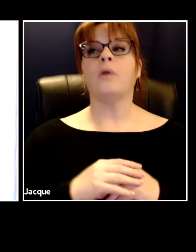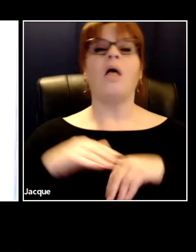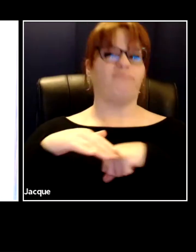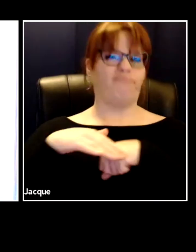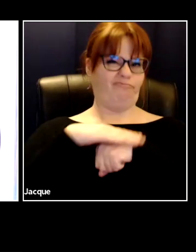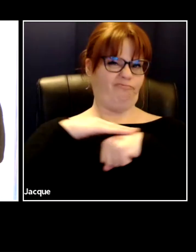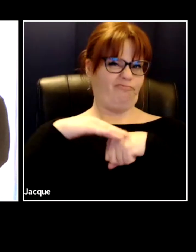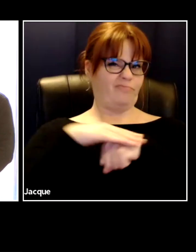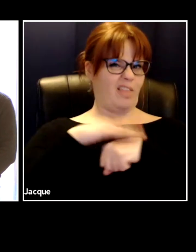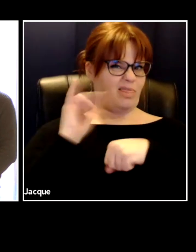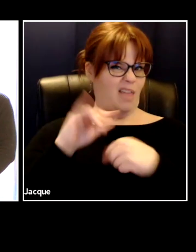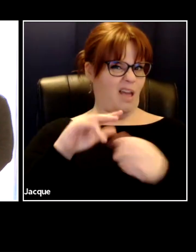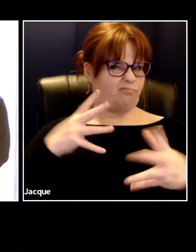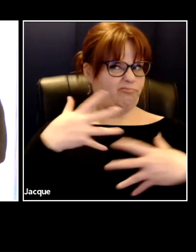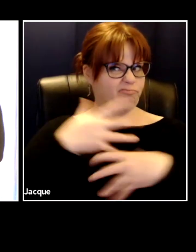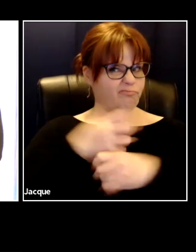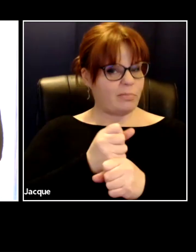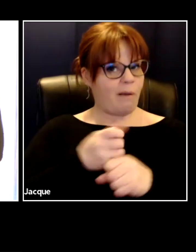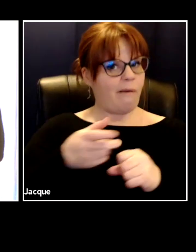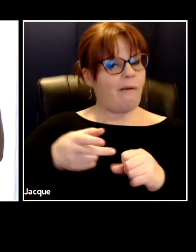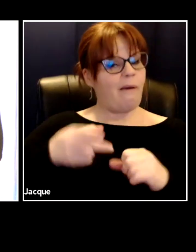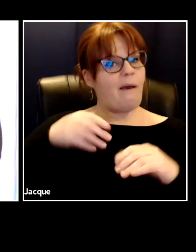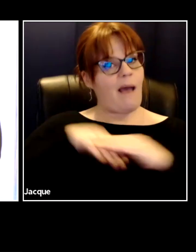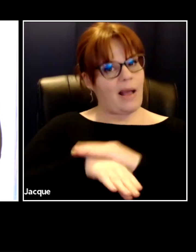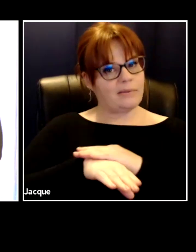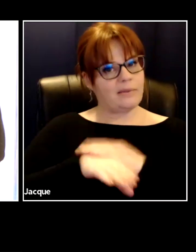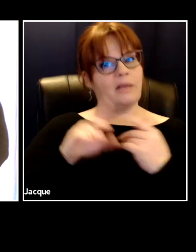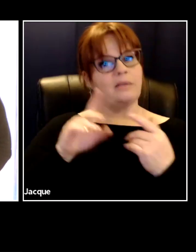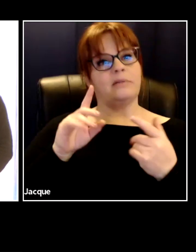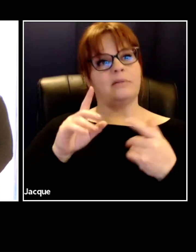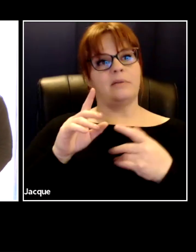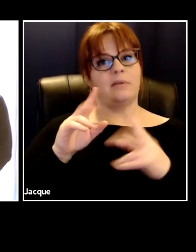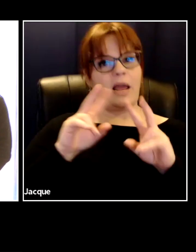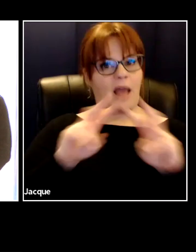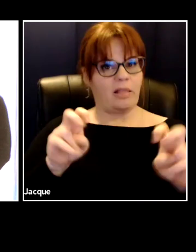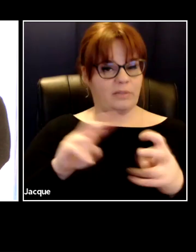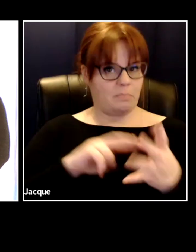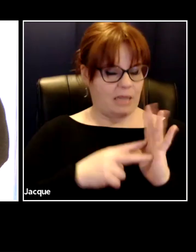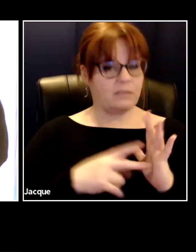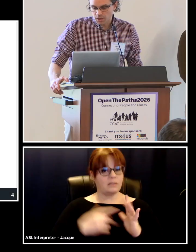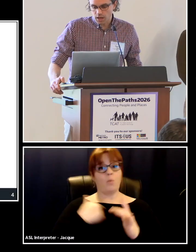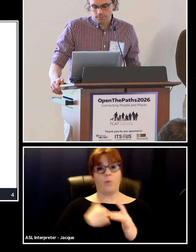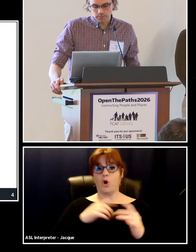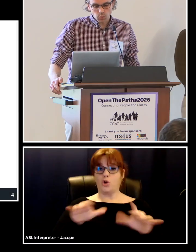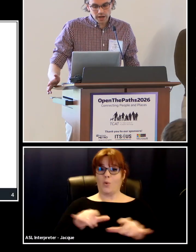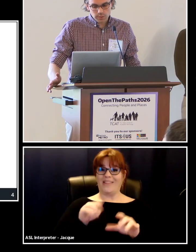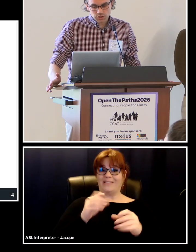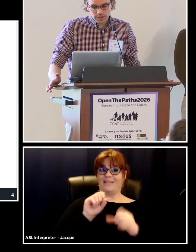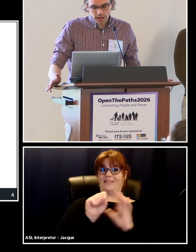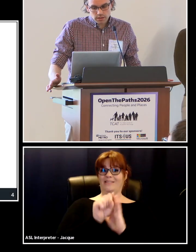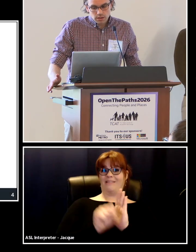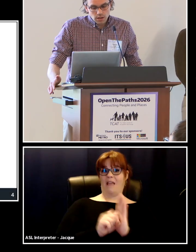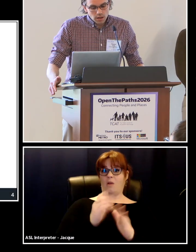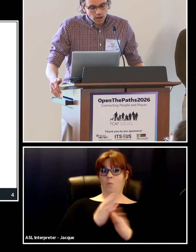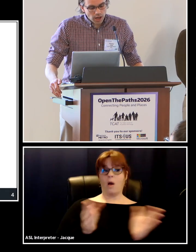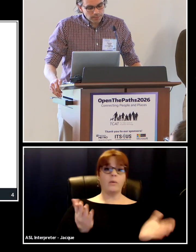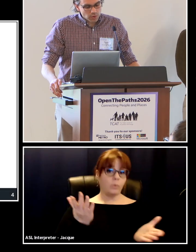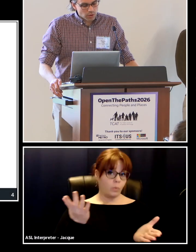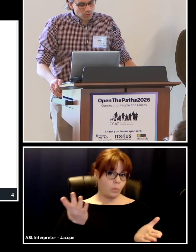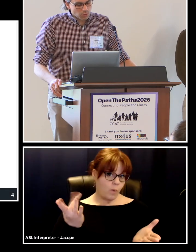to destinations analysis is. And we're doing that on a statewide basis. Um why are we doing that? Um